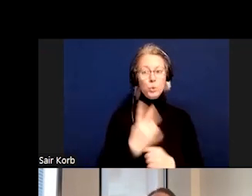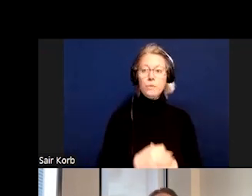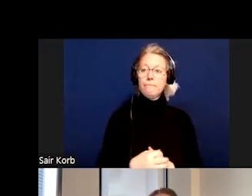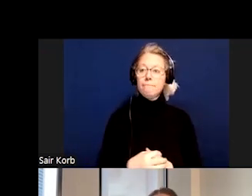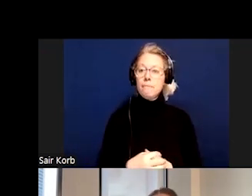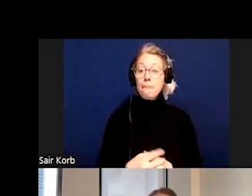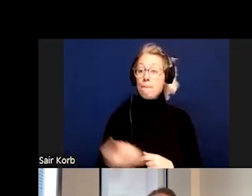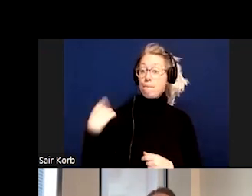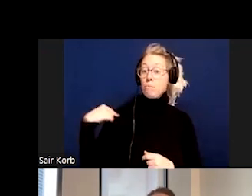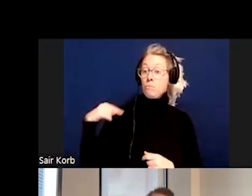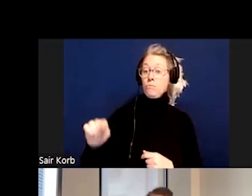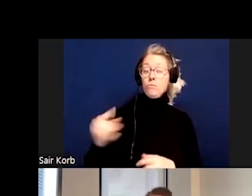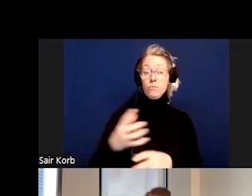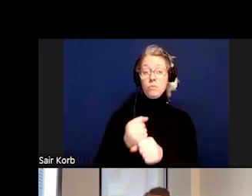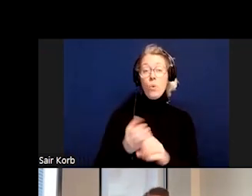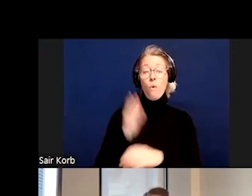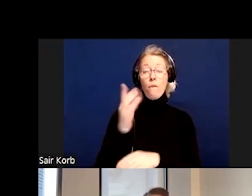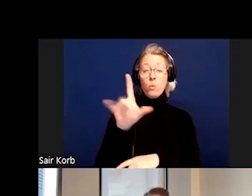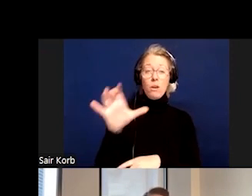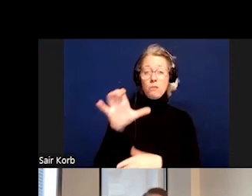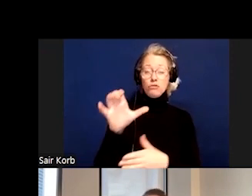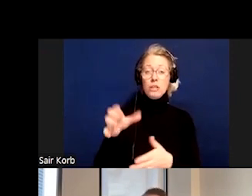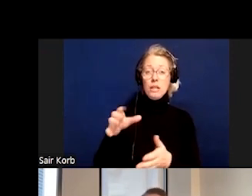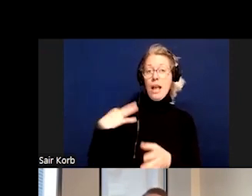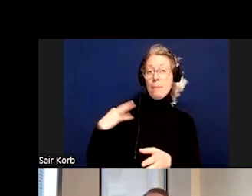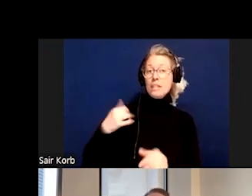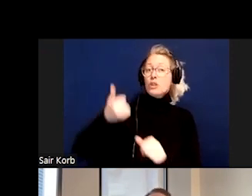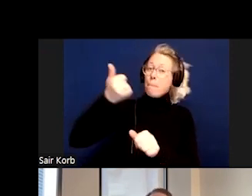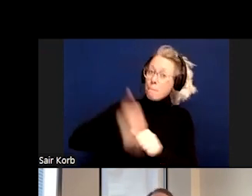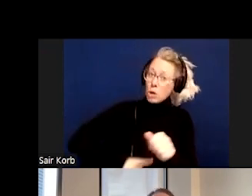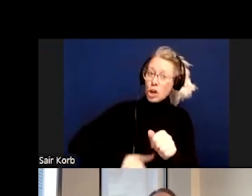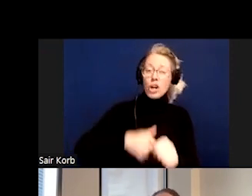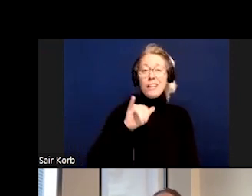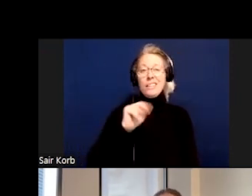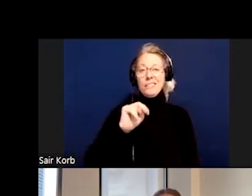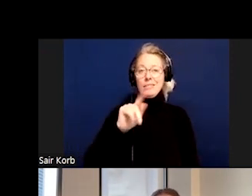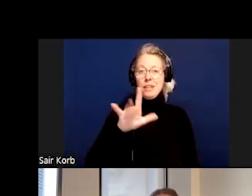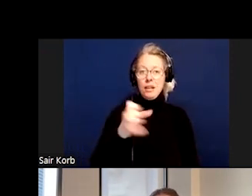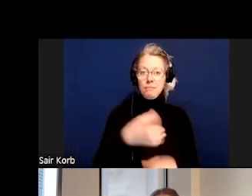year we received over 100 applications per intake and we were only able to fund around